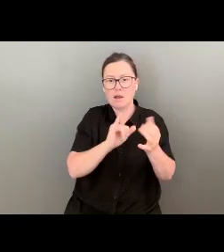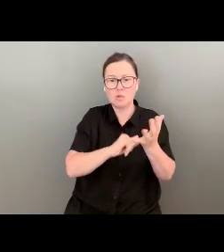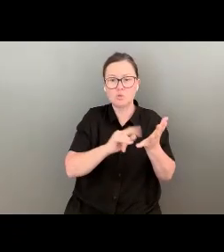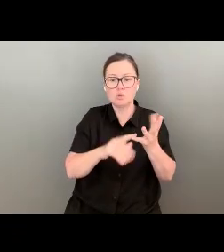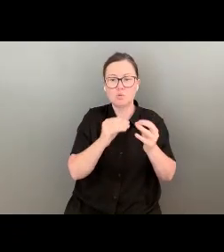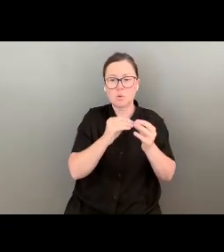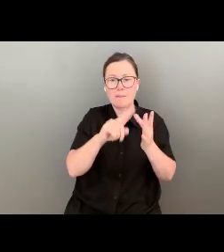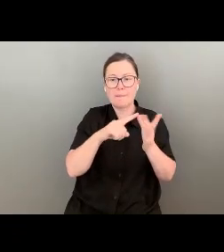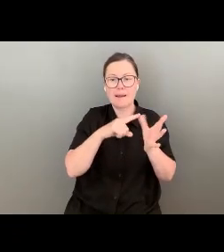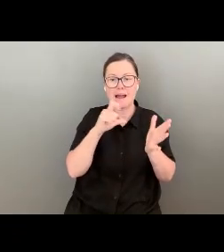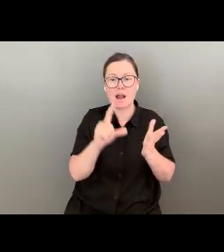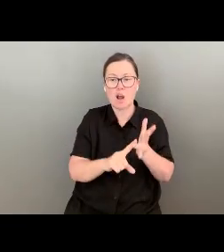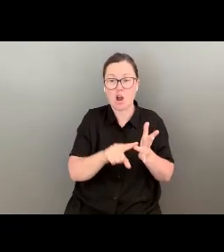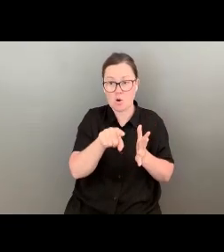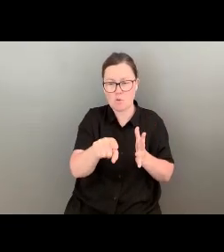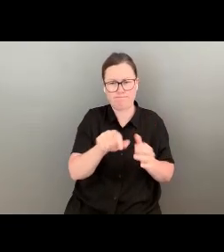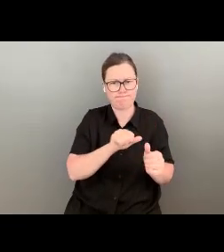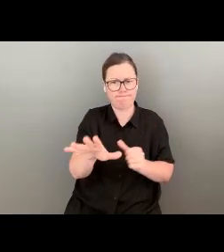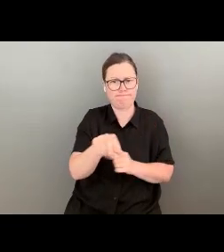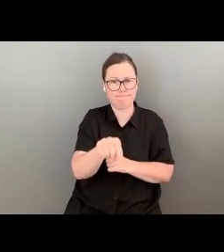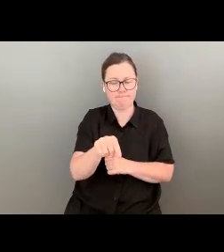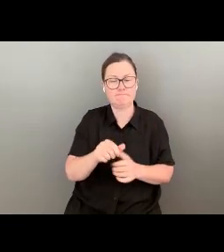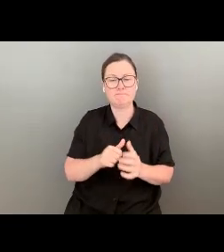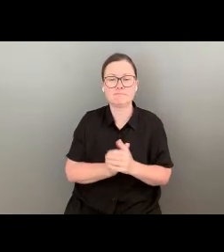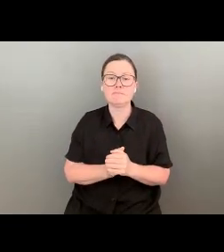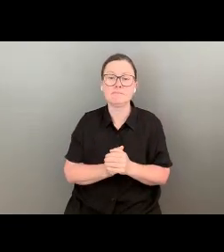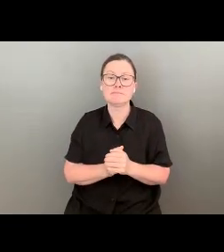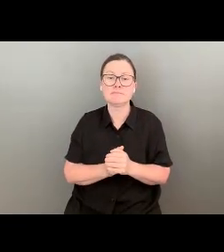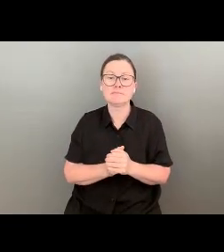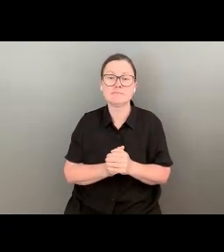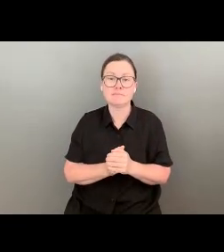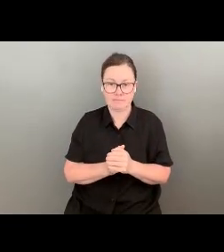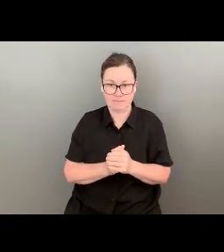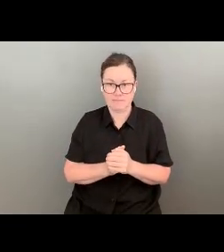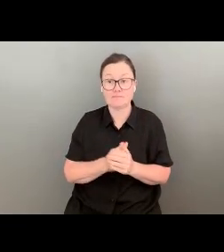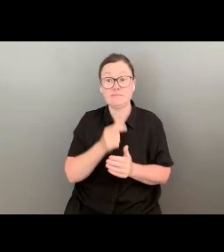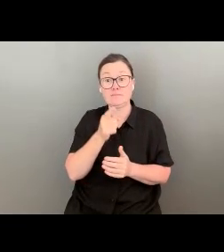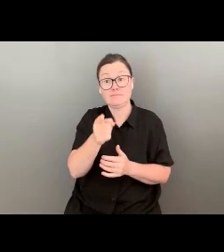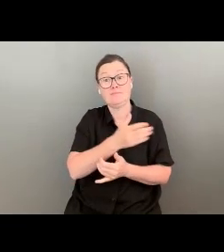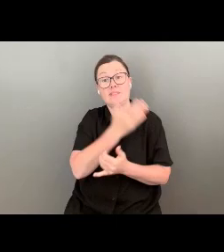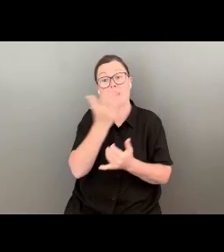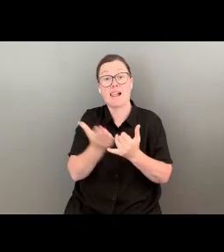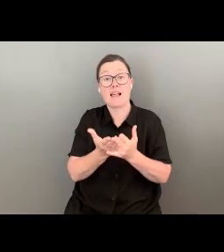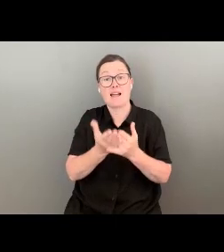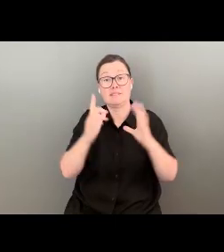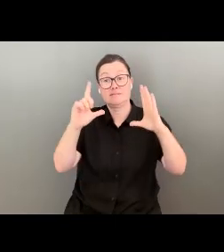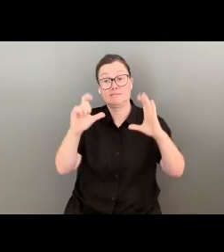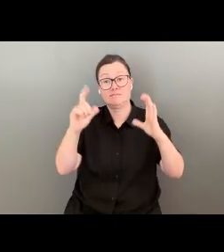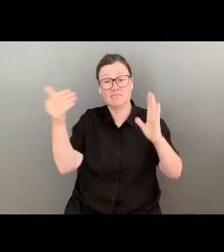So last slide, I think. Yeah, that's my last slide. So yes.